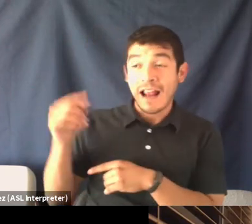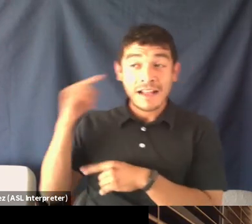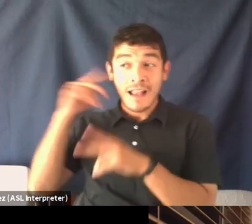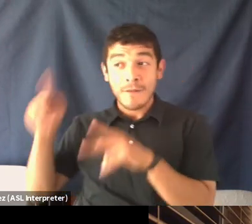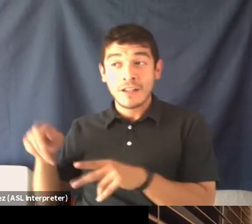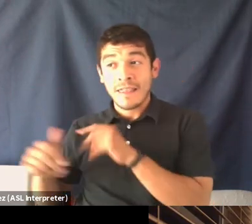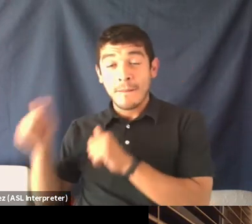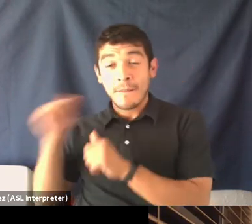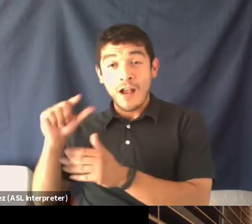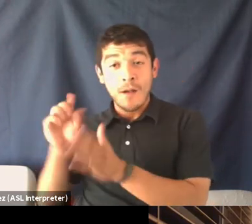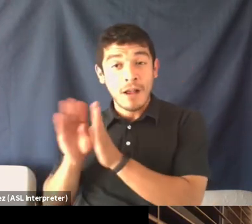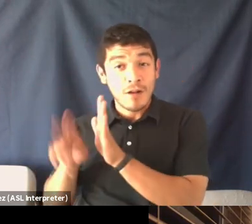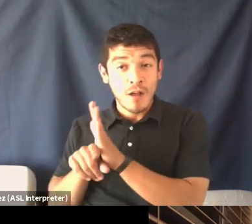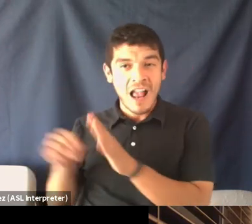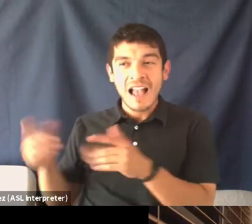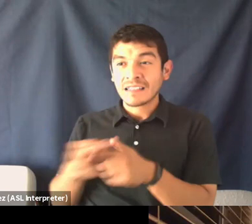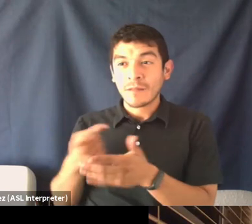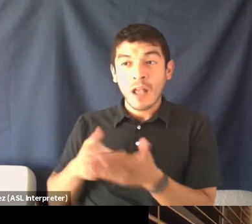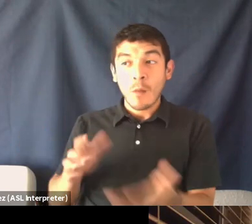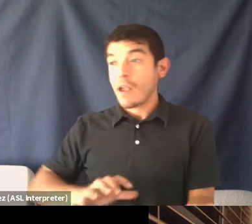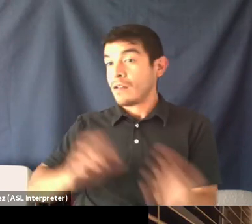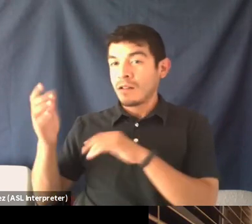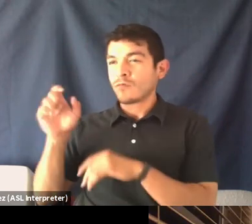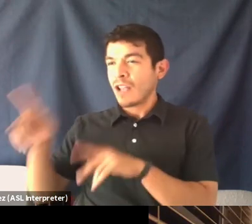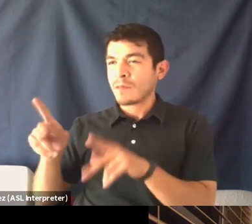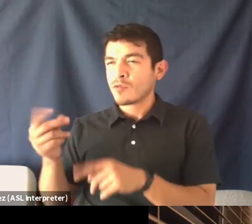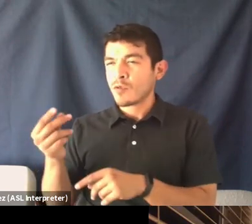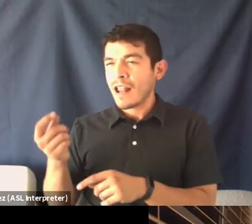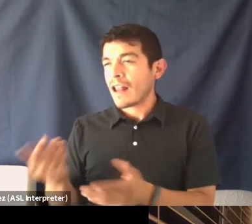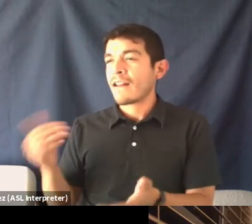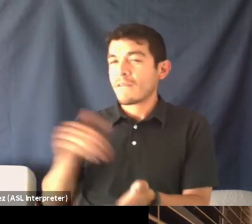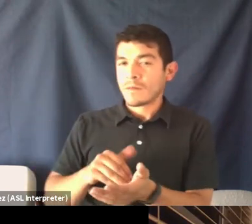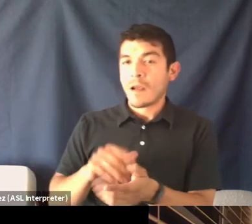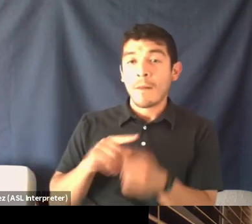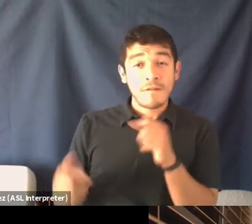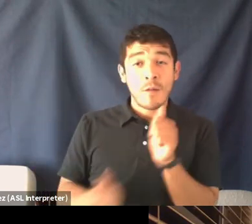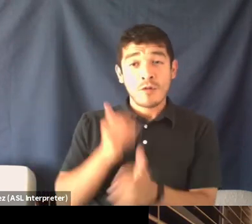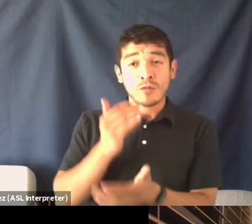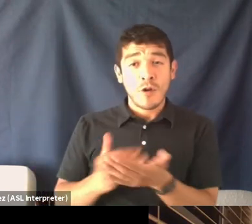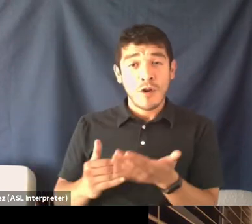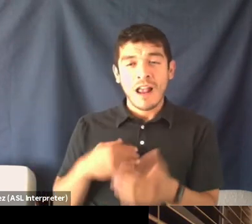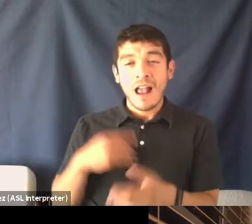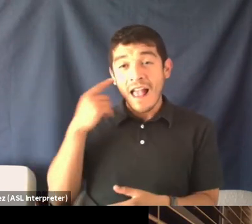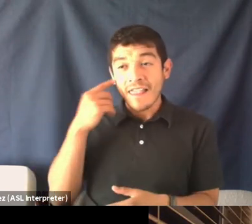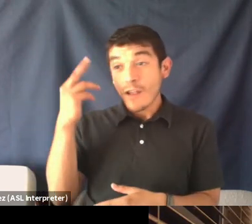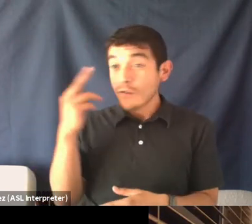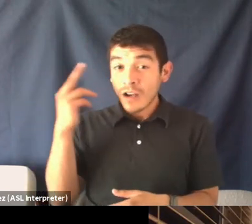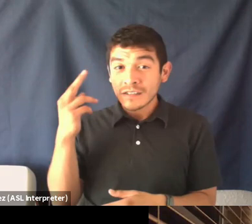And sometimes we'll mess up the shot and we'll ask people to do things over again. But for the most part, I think the reasoning behind that,